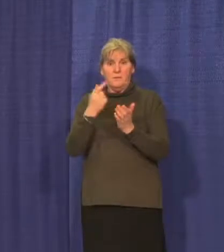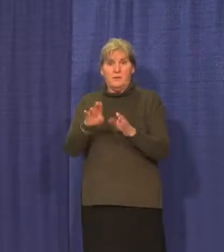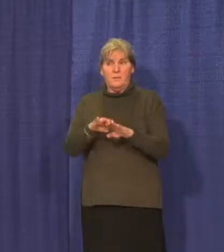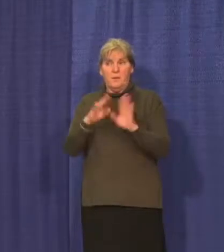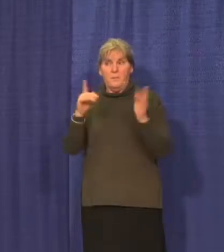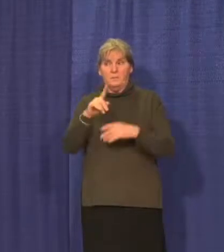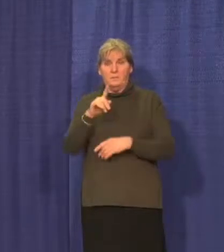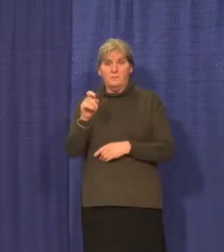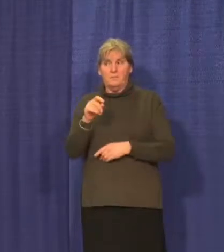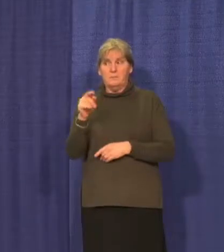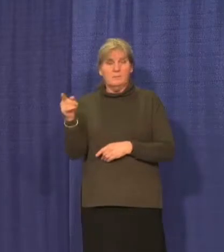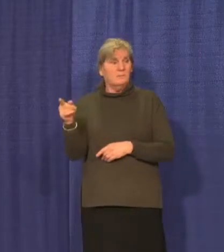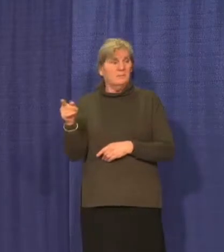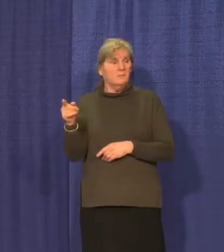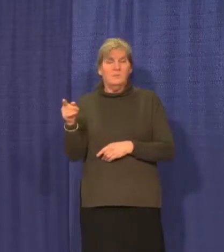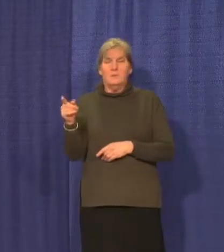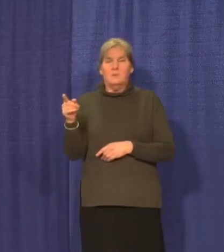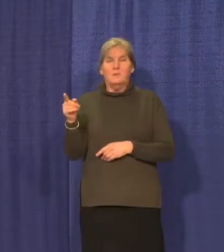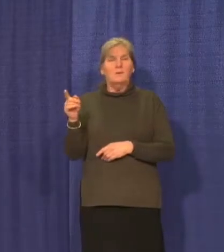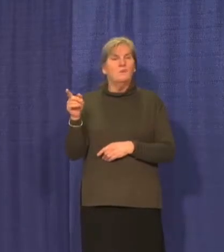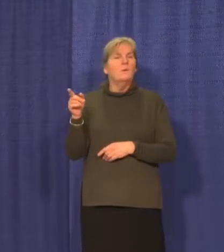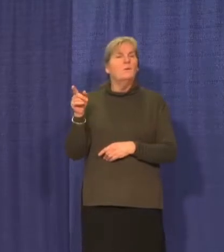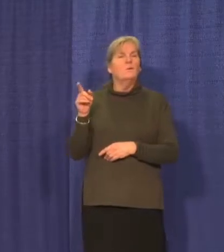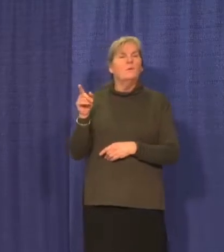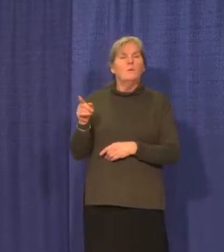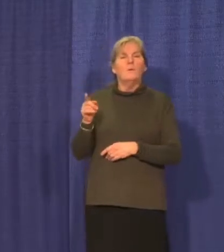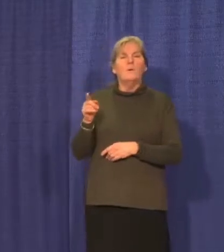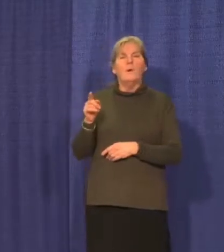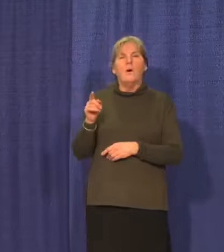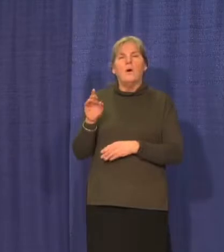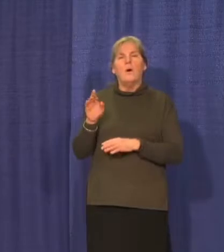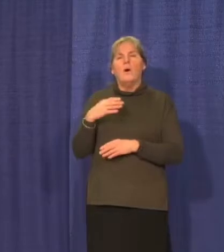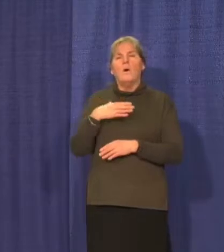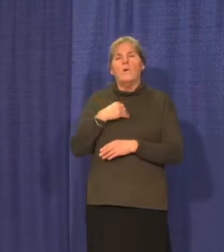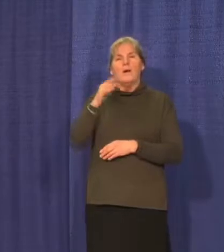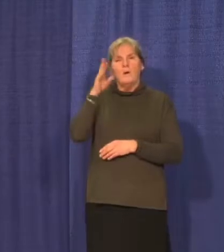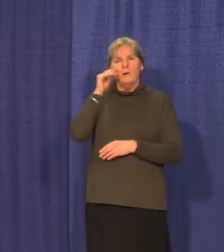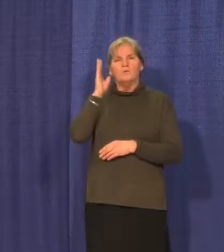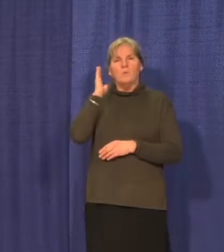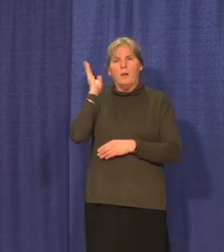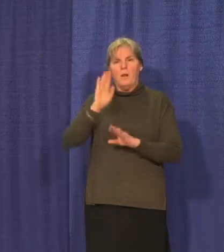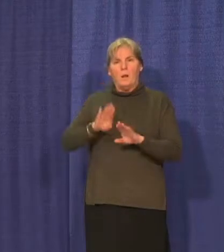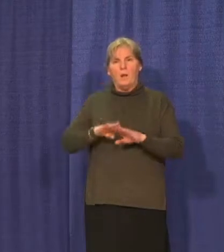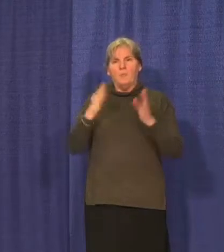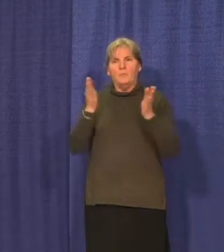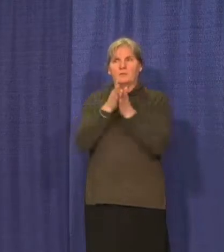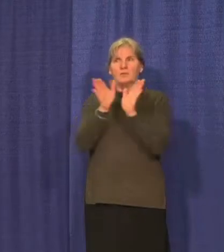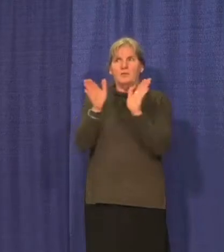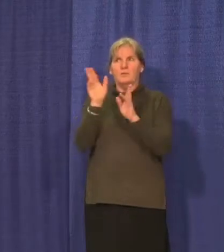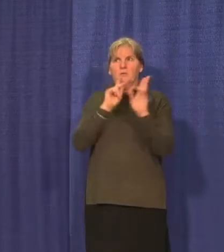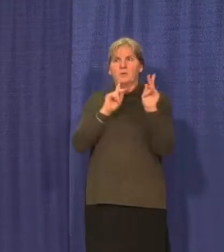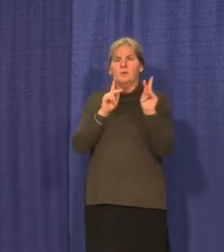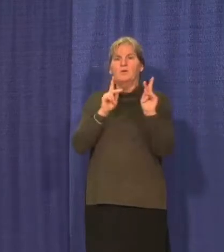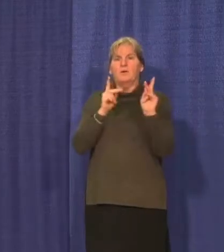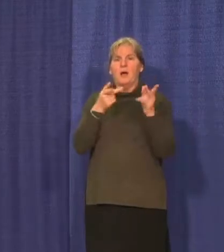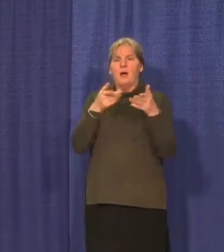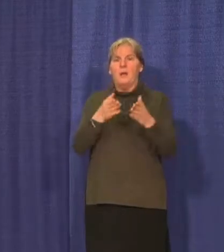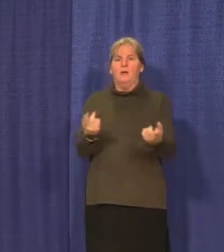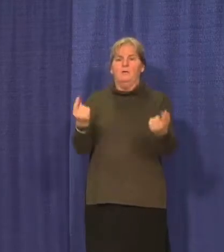once that is open? Again, we will have the clinic opened in a couple of weeks in Whitehorse for the general population and we are